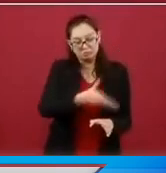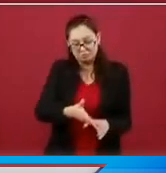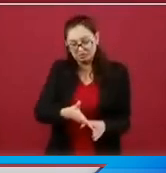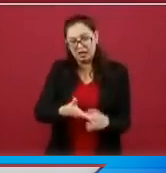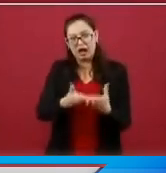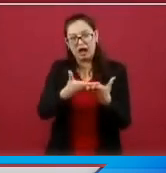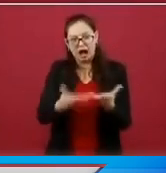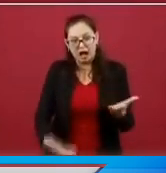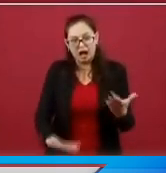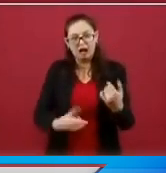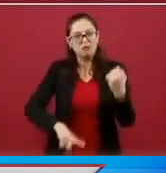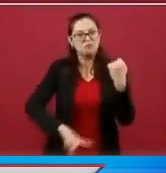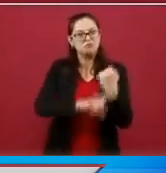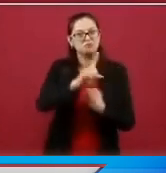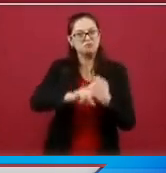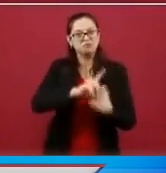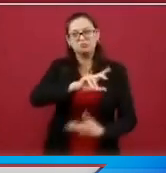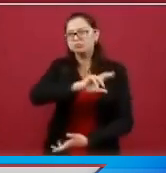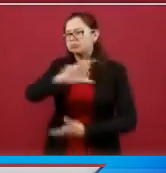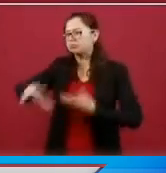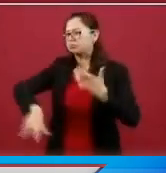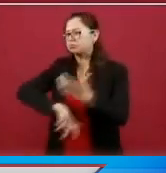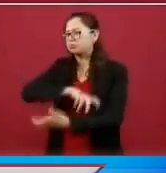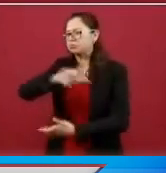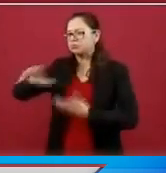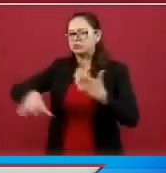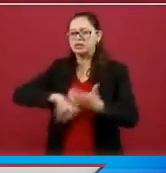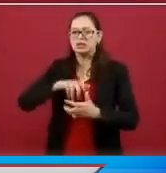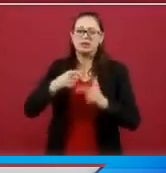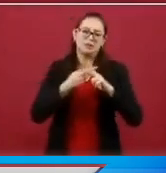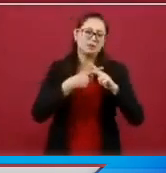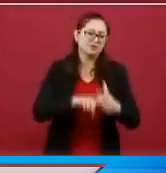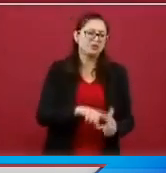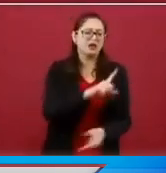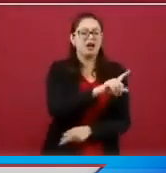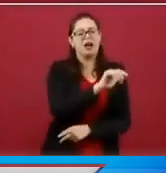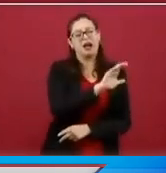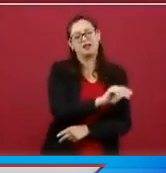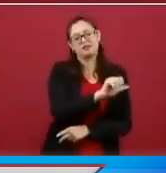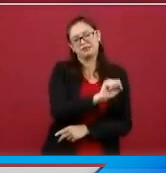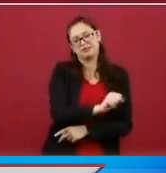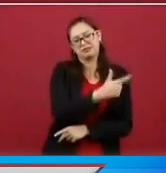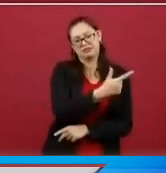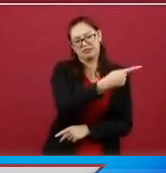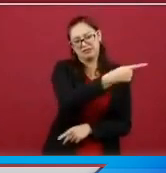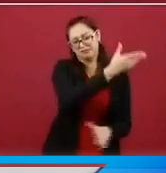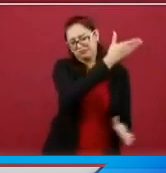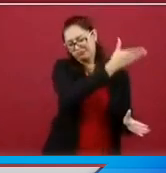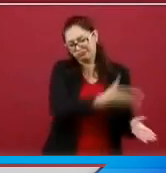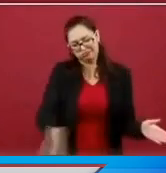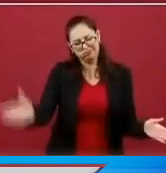The same happened in the Calderon period, handing over 21 million hectares to private companies and turned the country into a cemetery